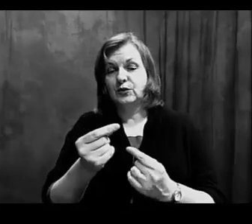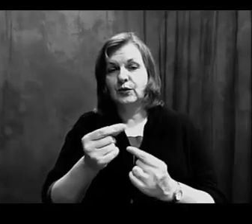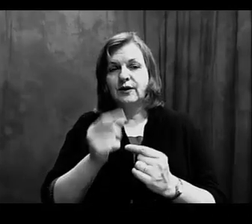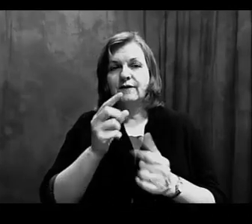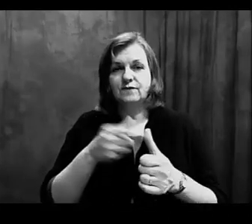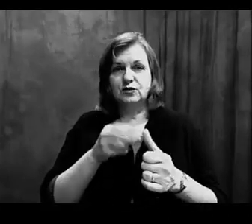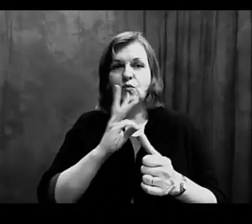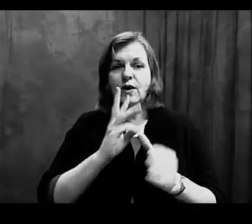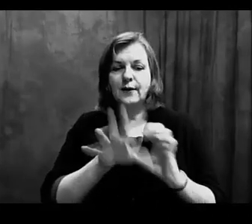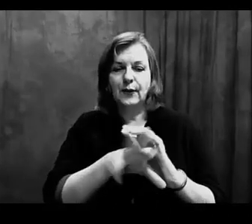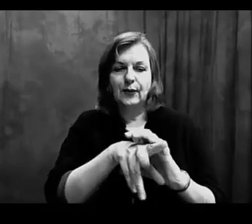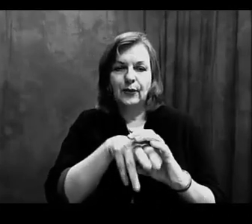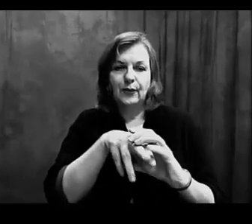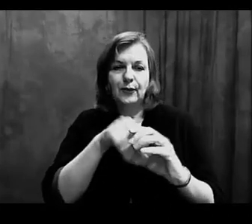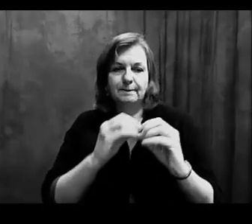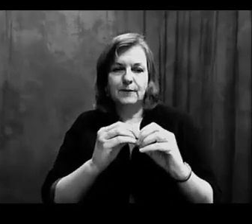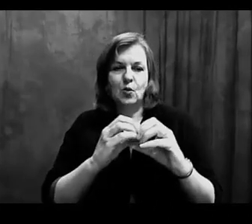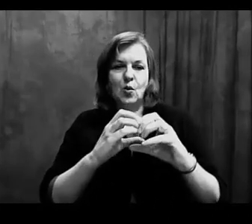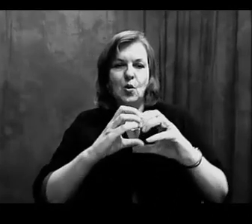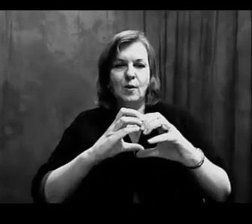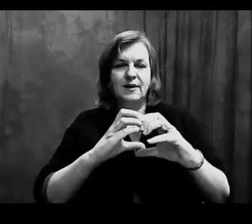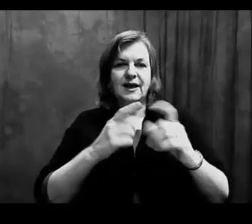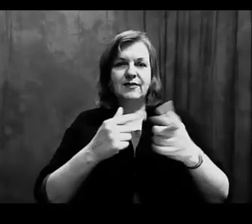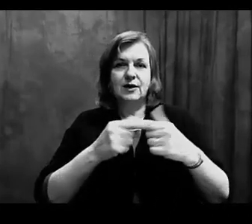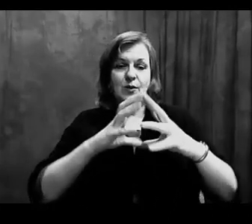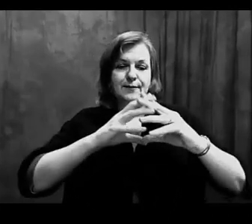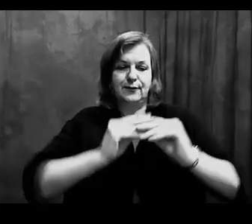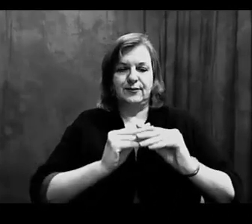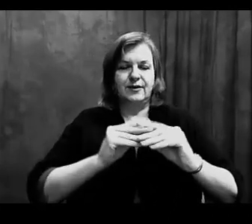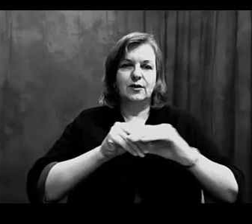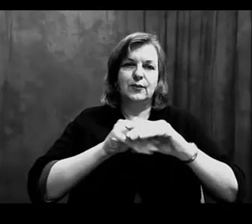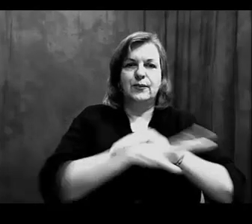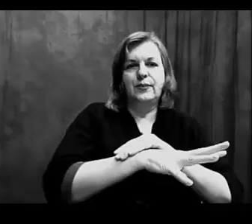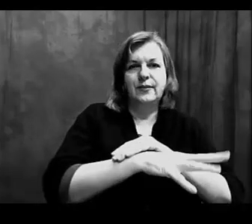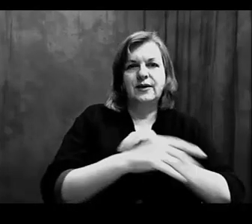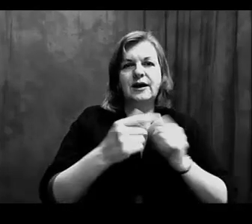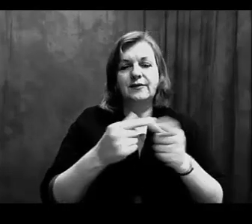so it essentially acts like a little jet ski it's going to pull in water and then shoot it out to